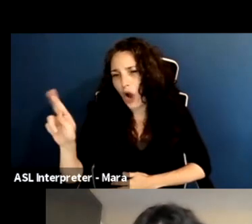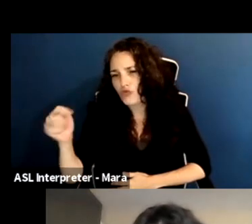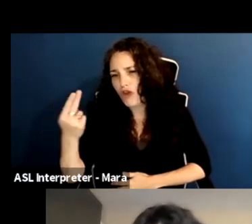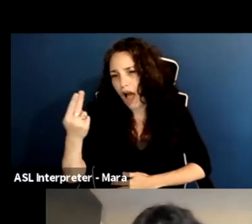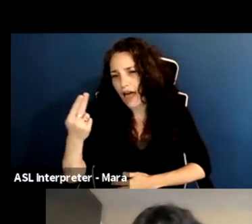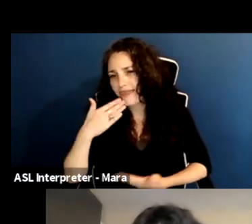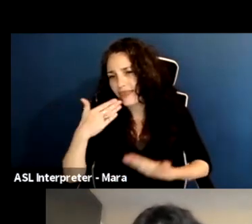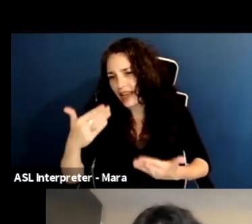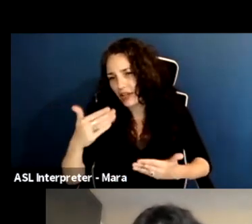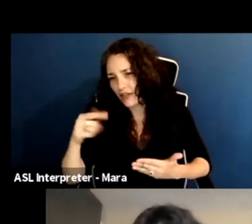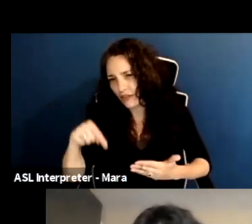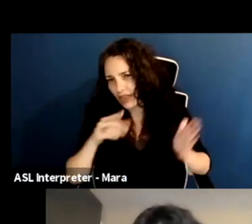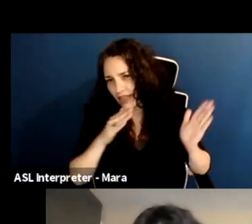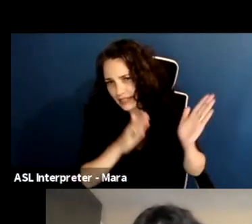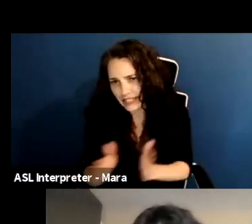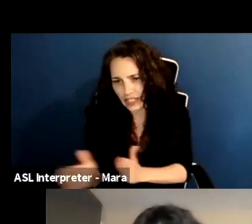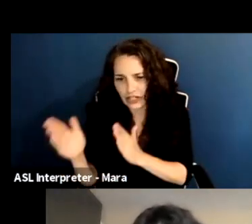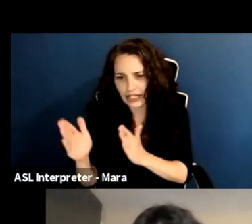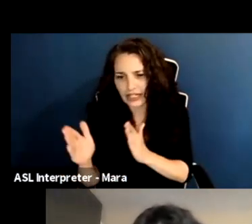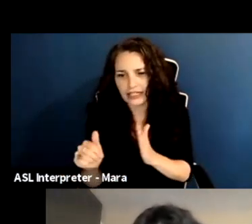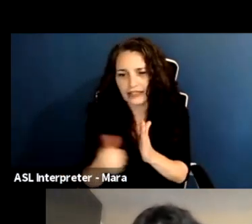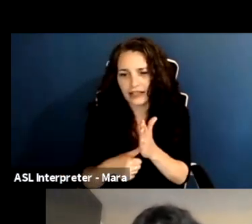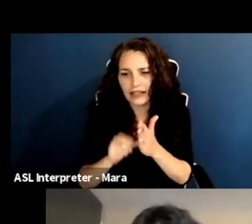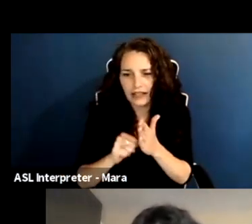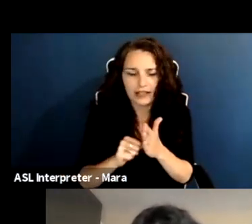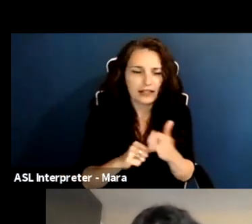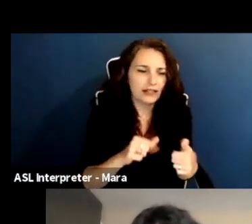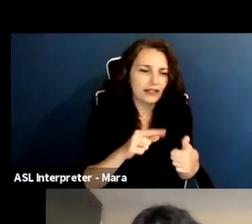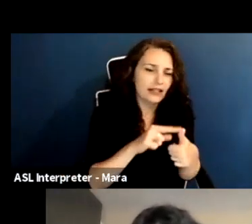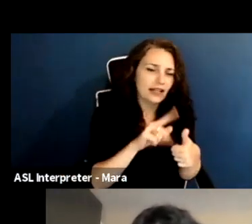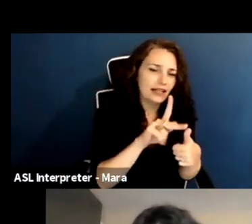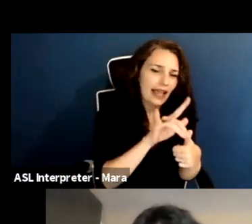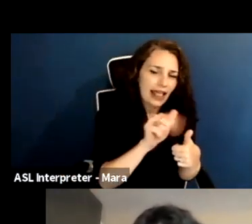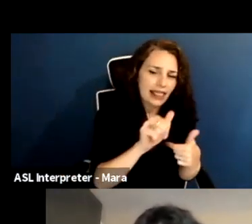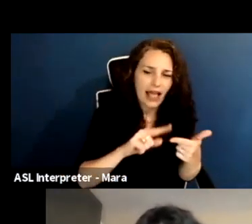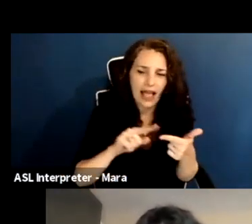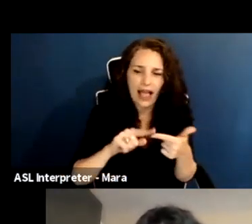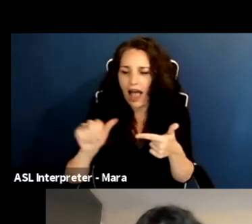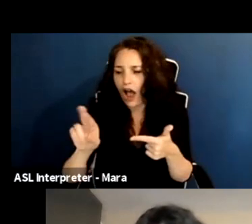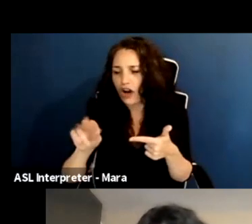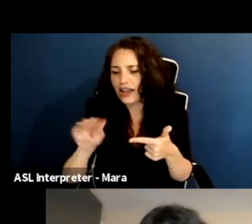And Kayla Gore, Arianna Font Martin and Chief Shirell Parfait-Dardar,